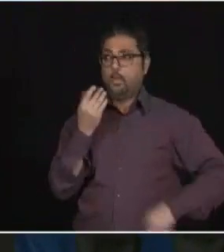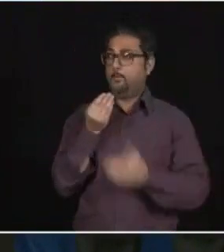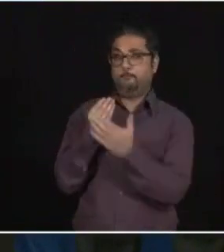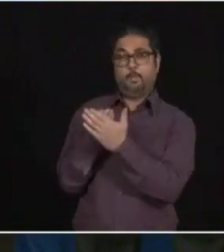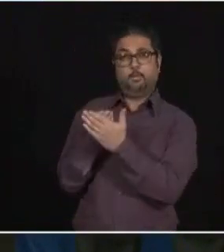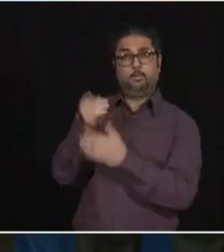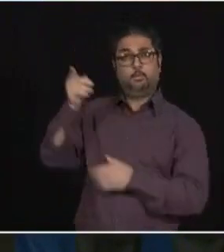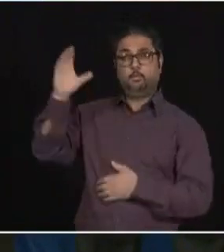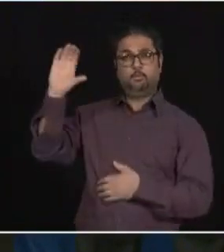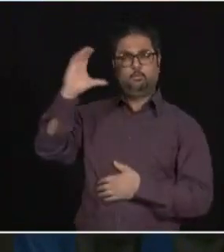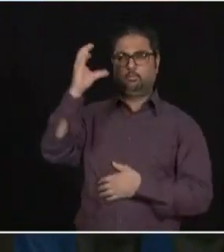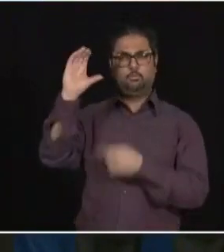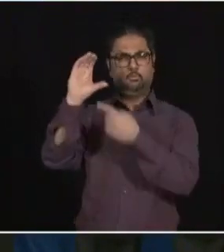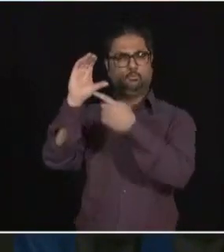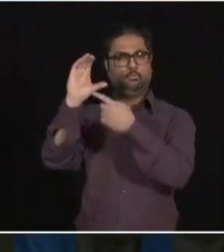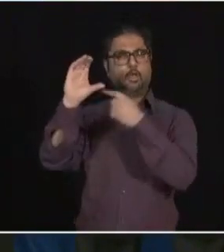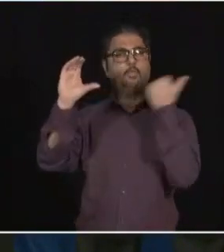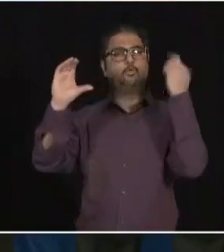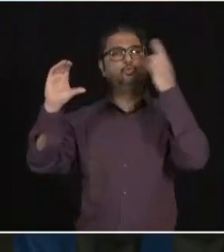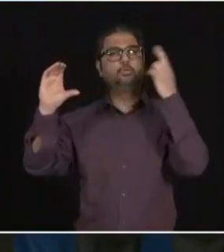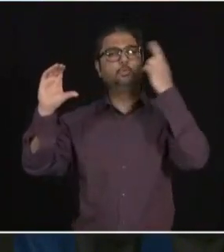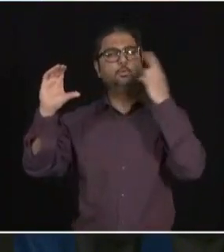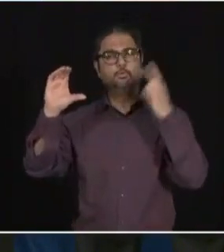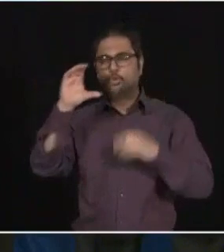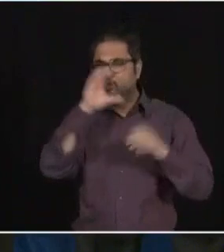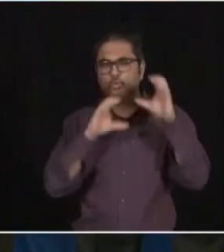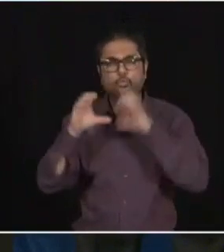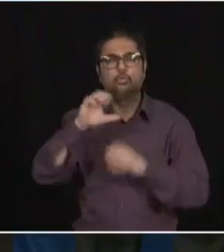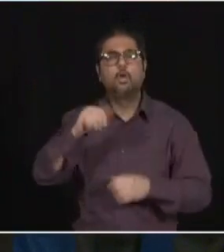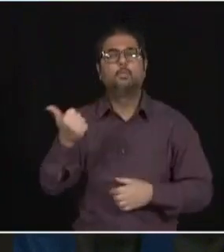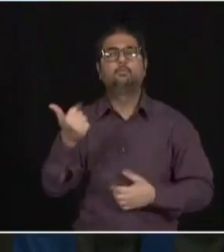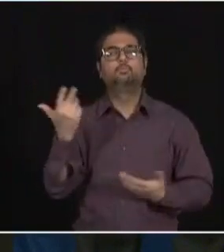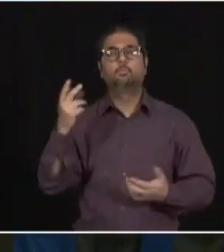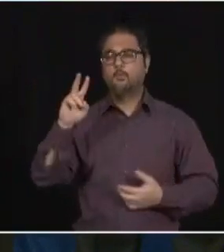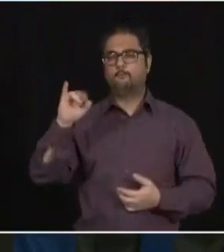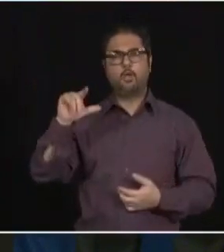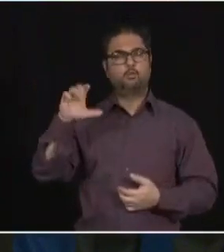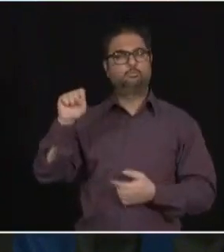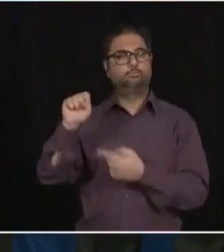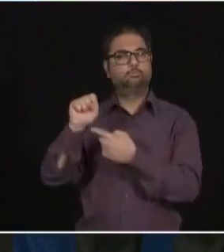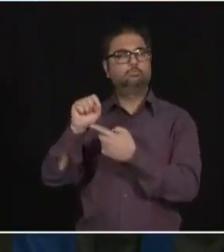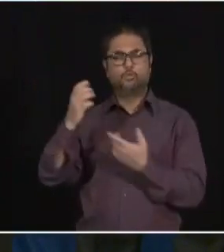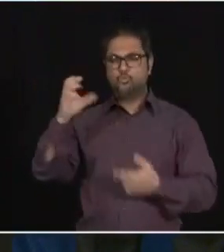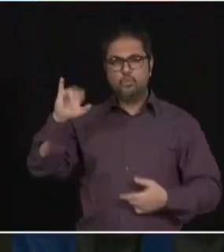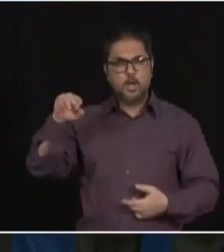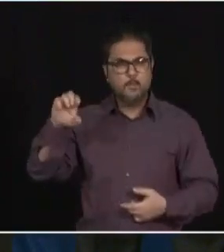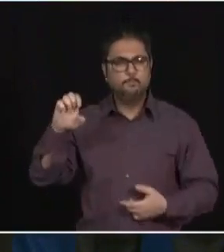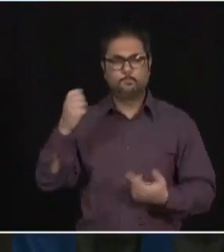better use hunting down the violent criminals and stopping illegal guns at our borders. I'm here and ready